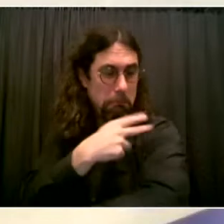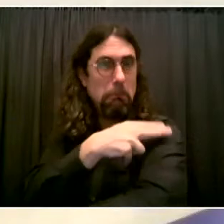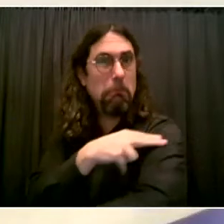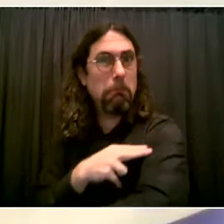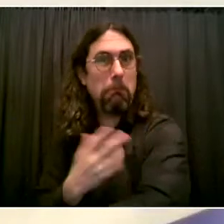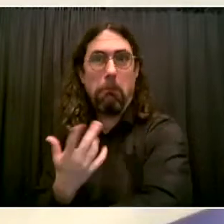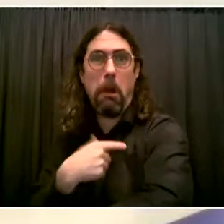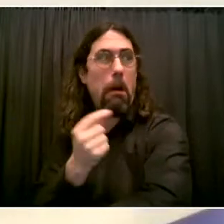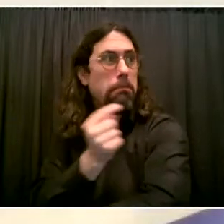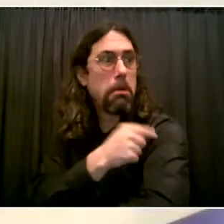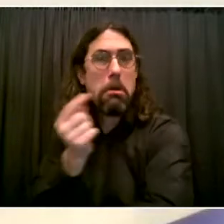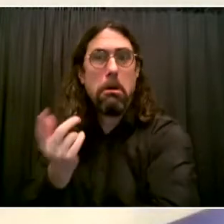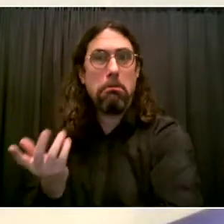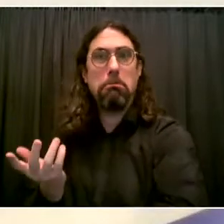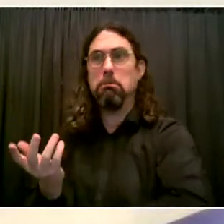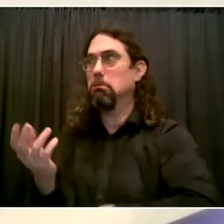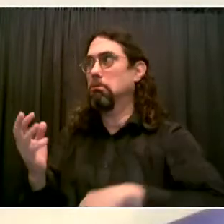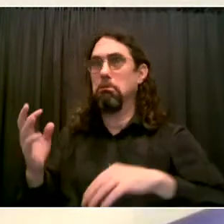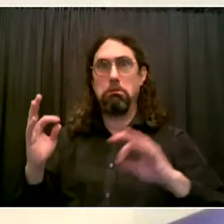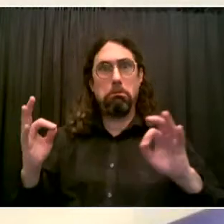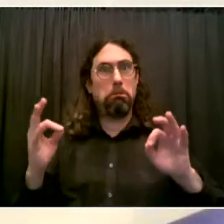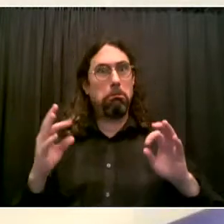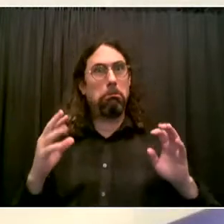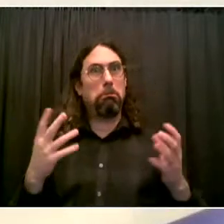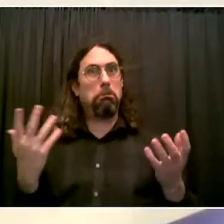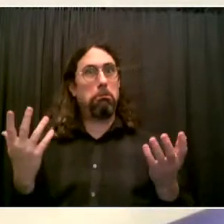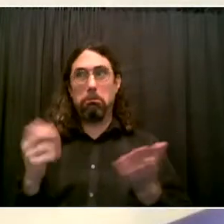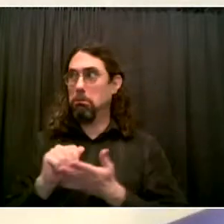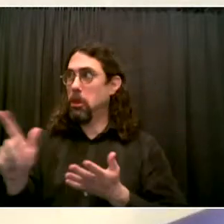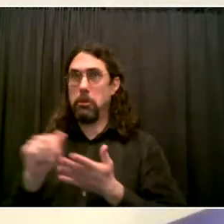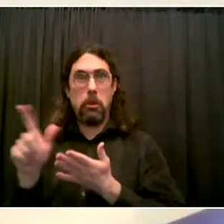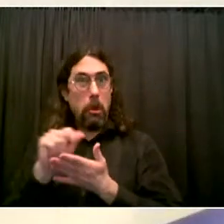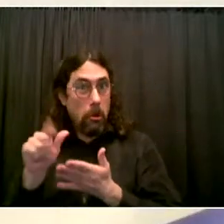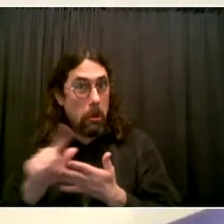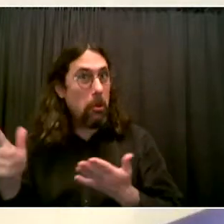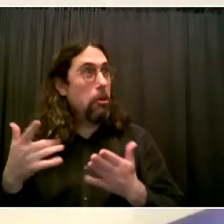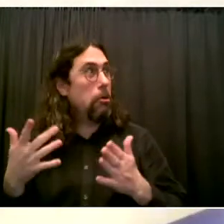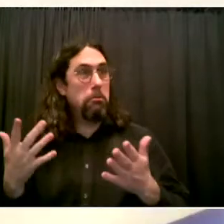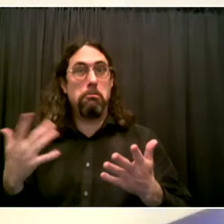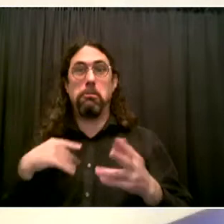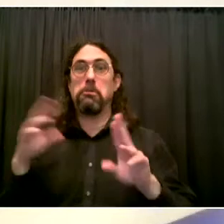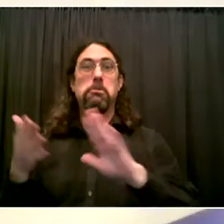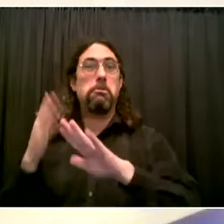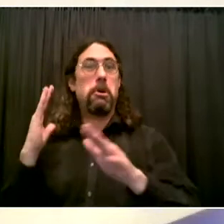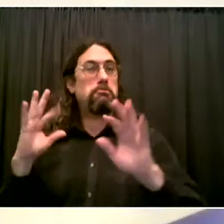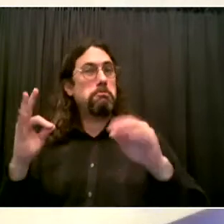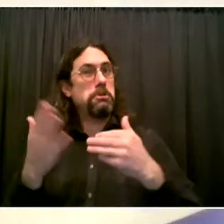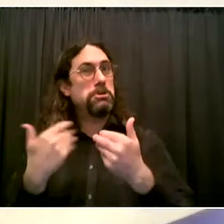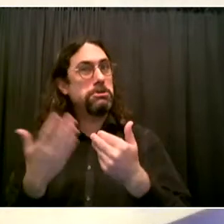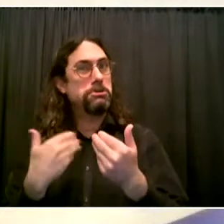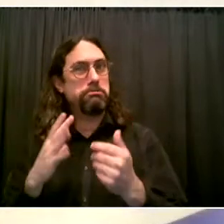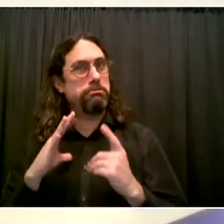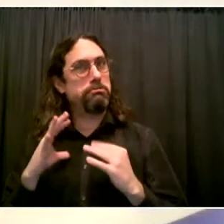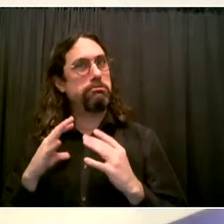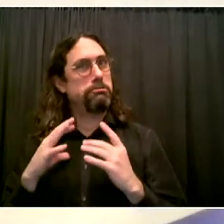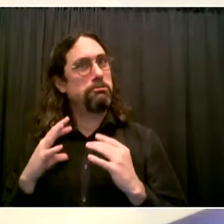LITTLE NERVOUS BEFORE I WENT IN BUT I LITERALLY